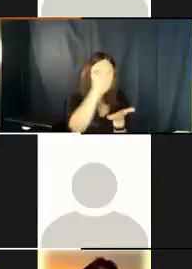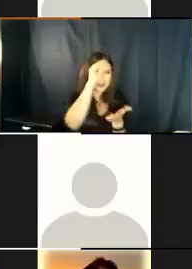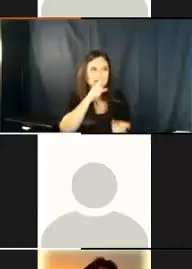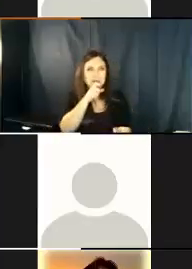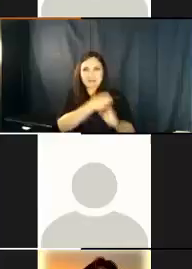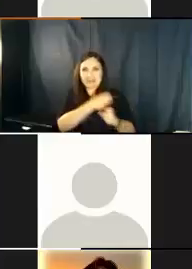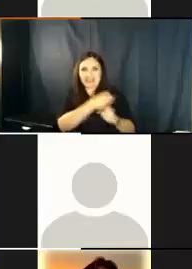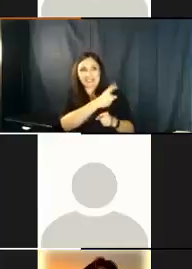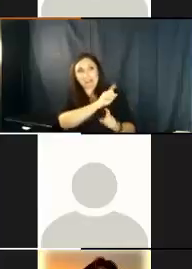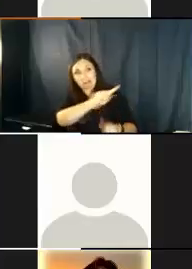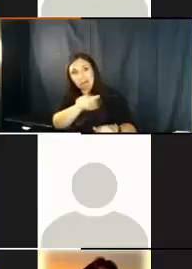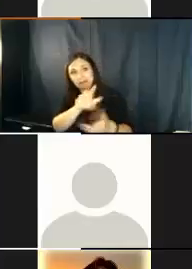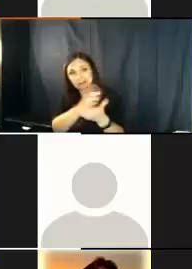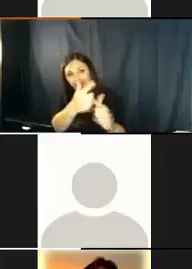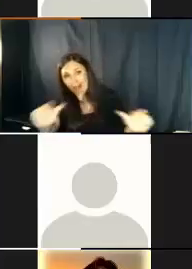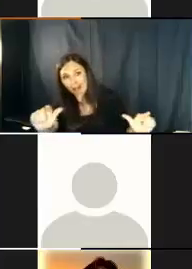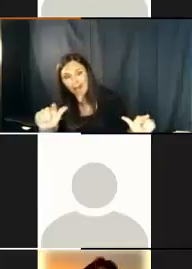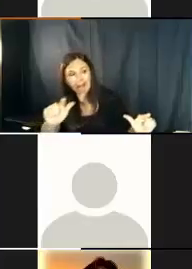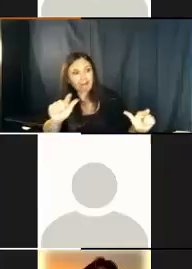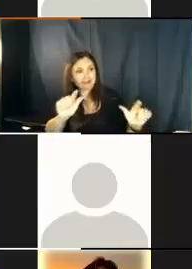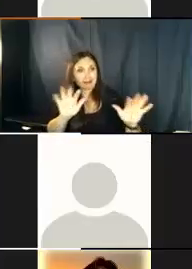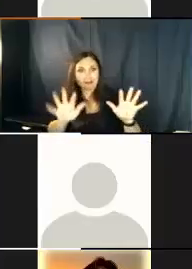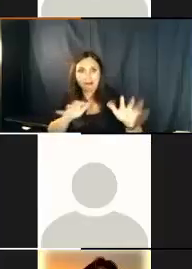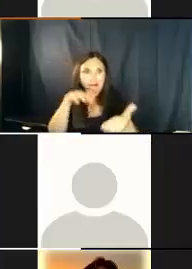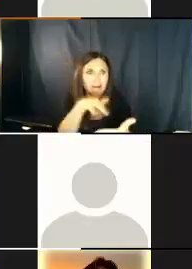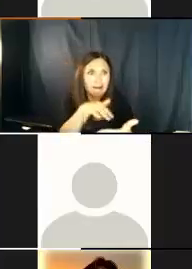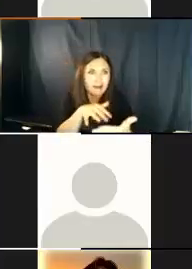school and studying it whereas in high school that was the thing everyone was doing.